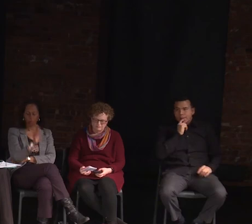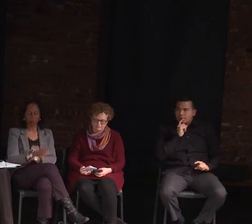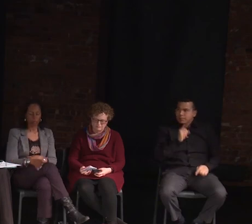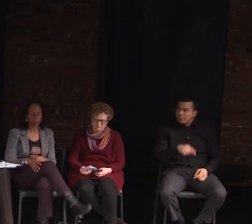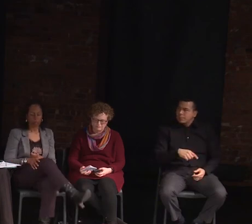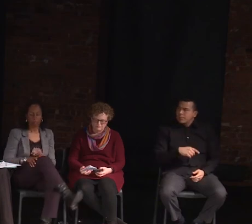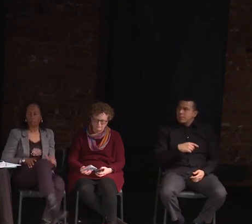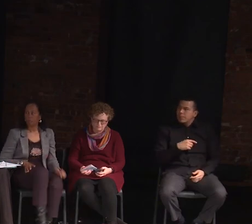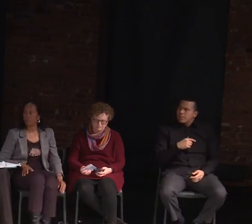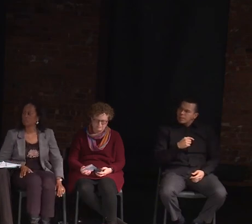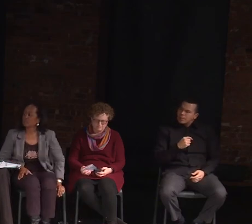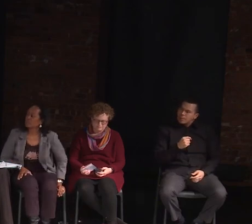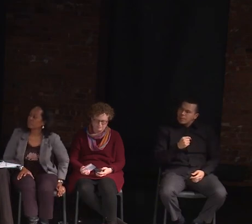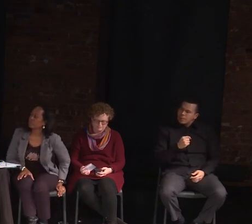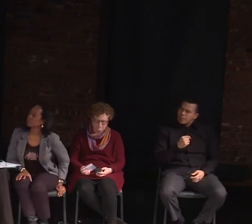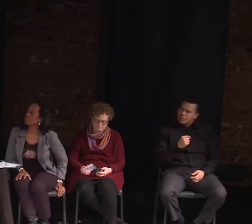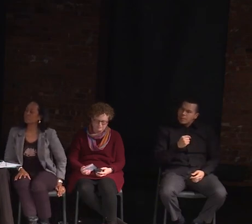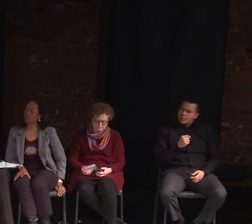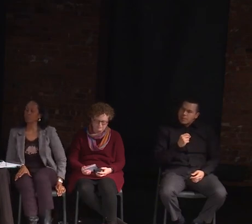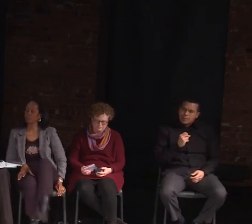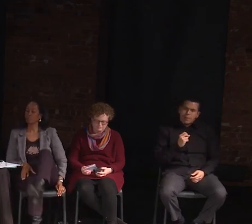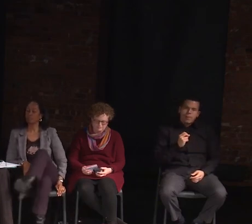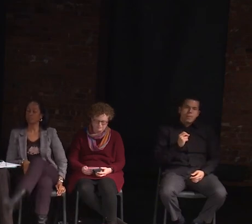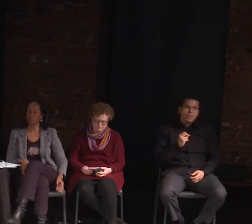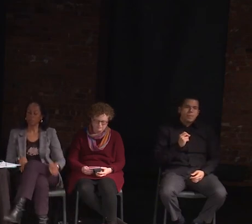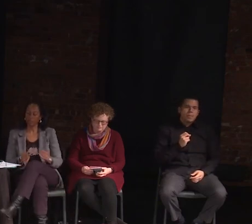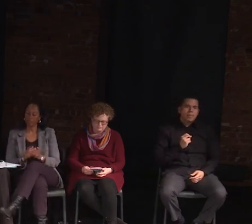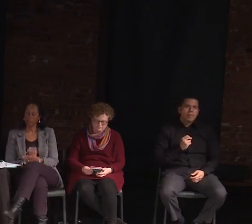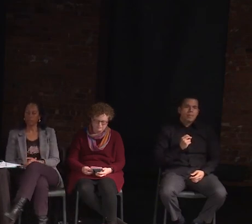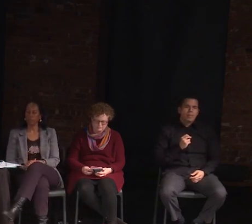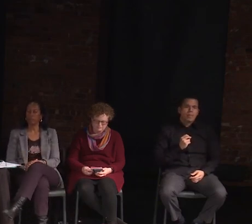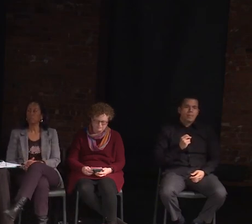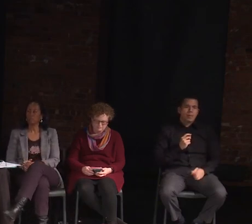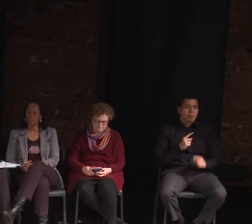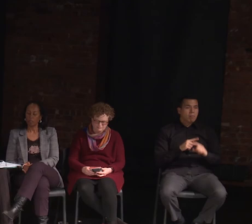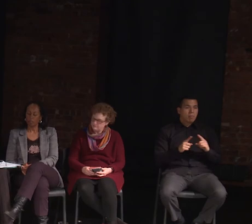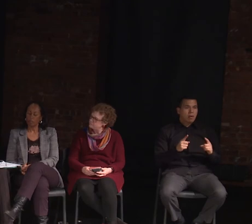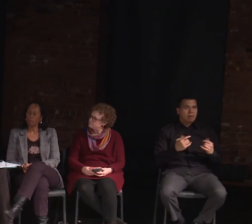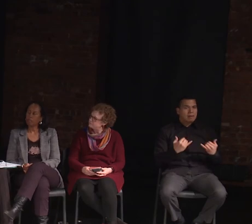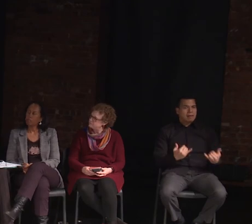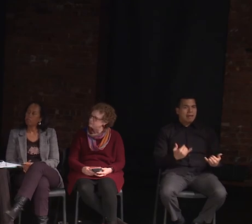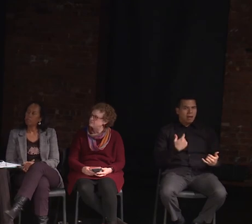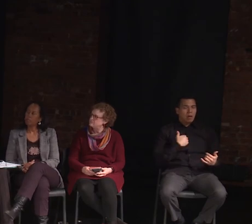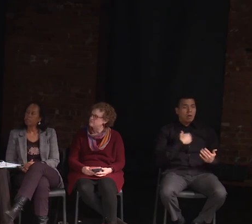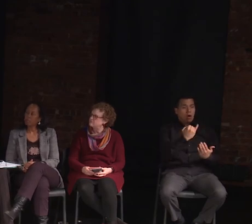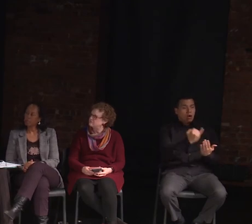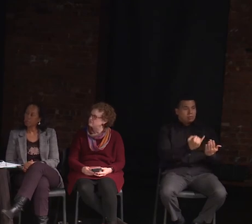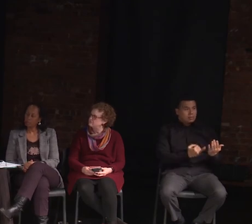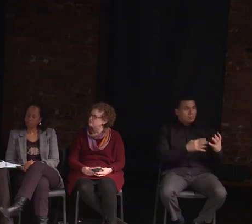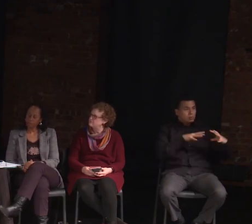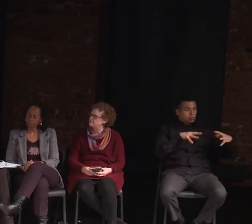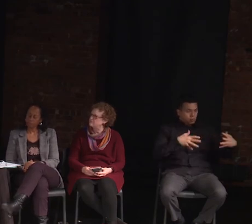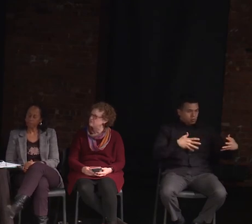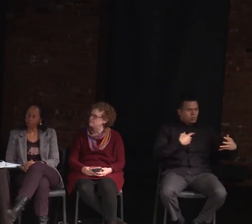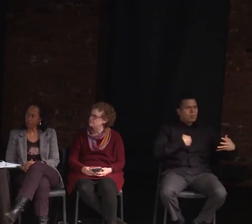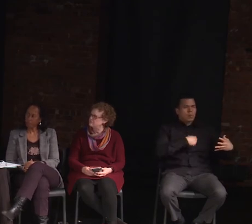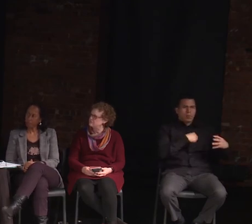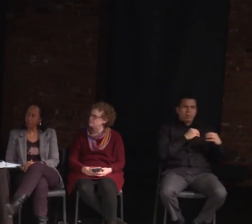I'm not sure if that actually bears out but we are stronger artistically and we are stronger in our voice.